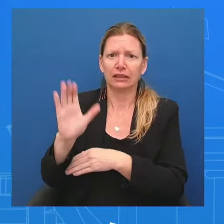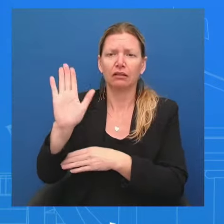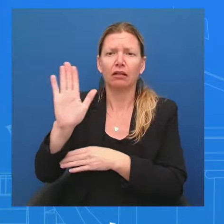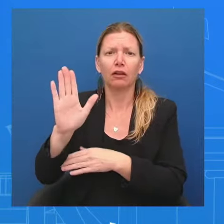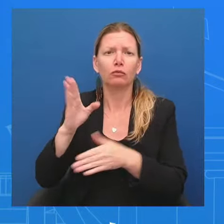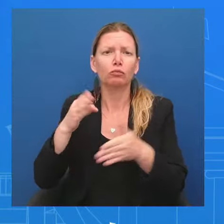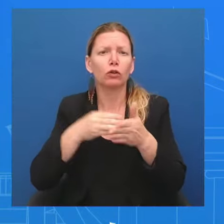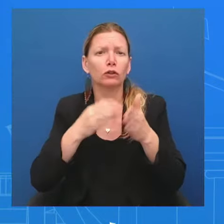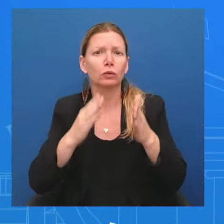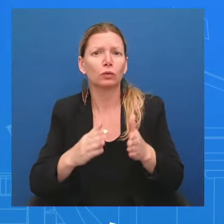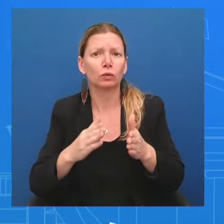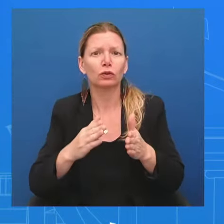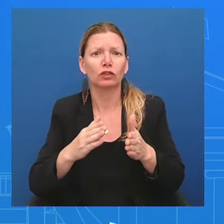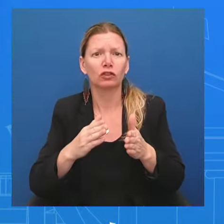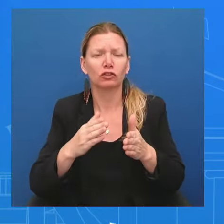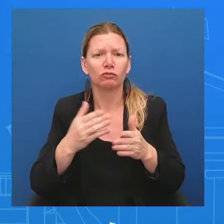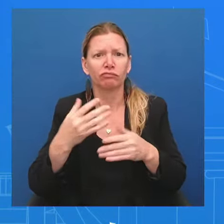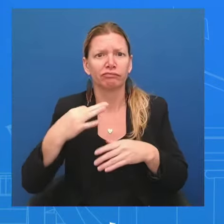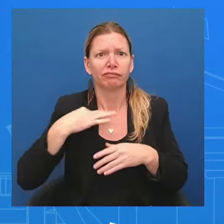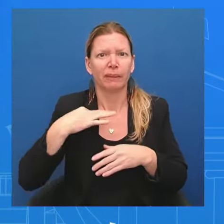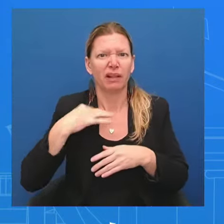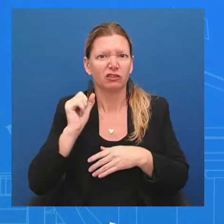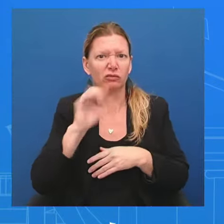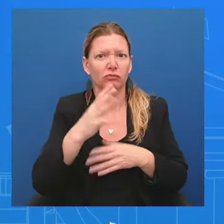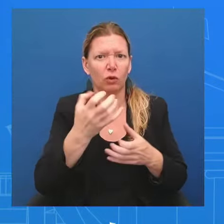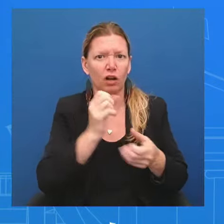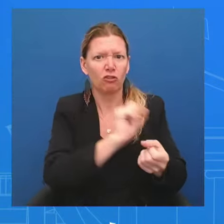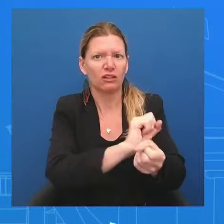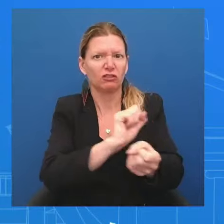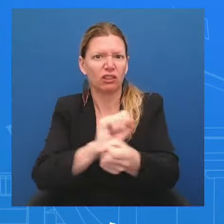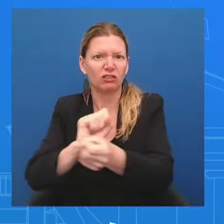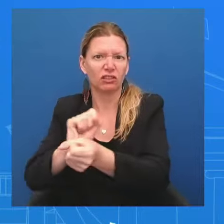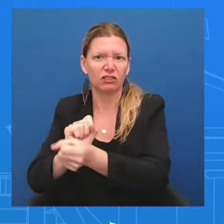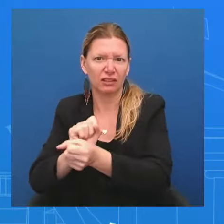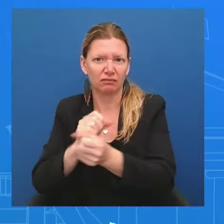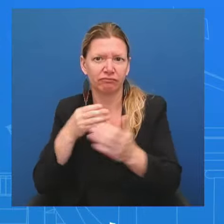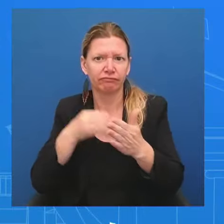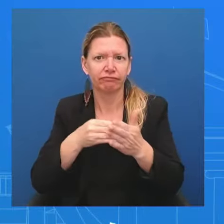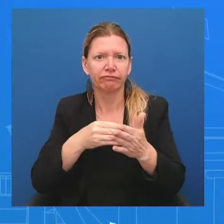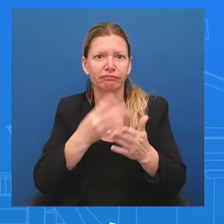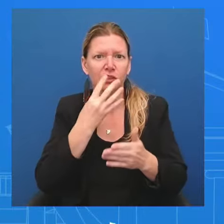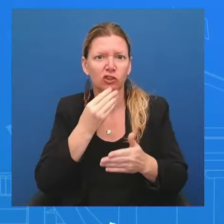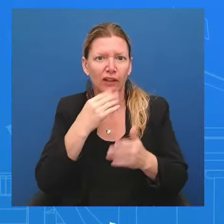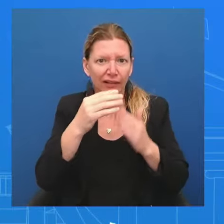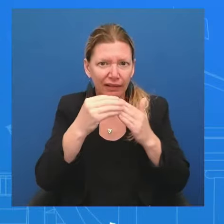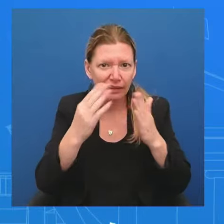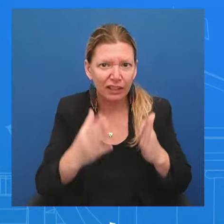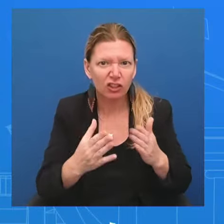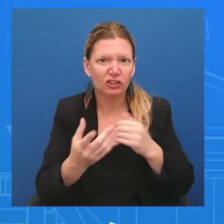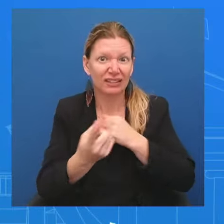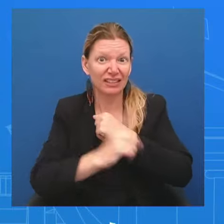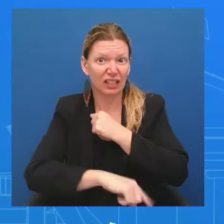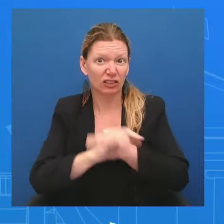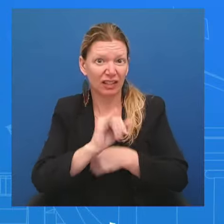and sanctions on the ICC. However, we do not believe is an effective or an appropriate path forward,